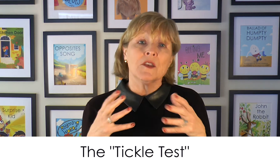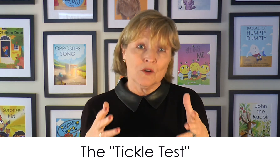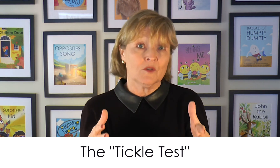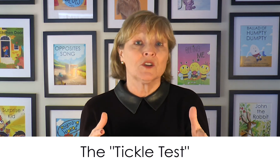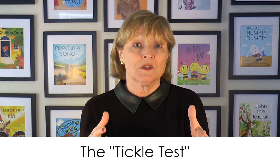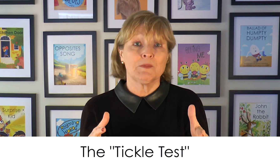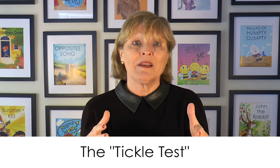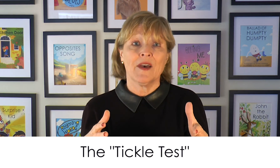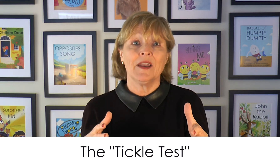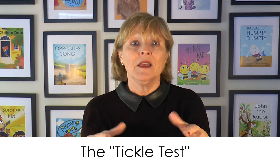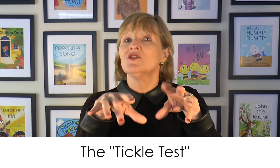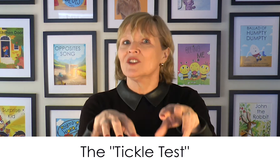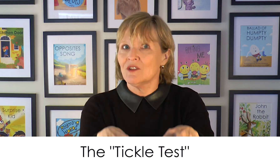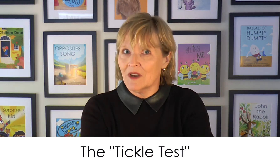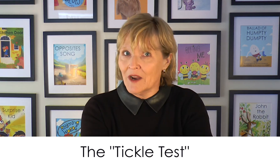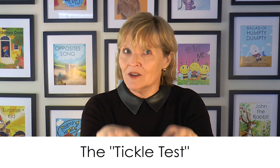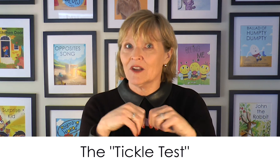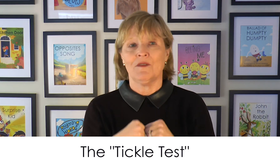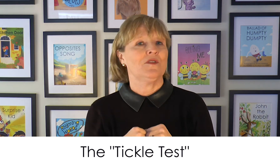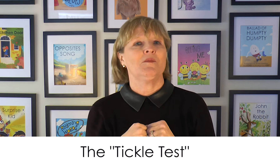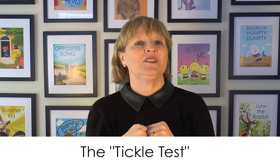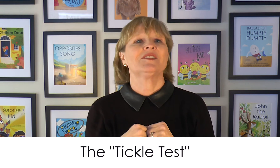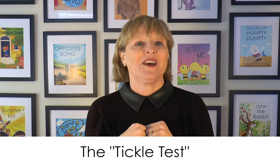then you're going to respect that and just do an "air tickle" for them instead.